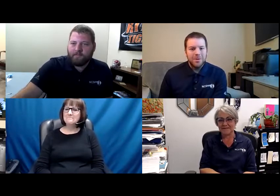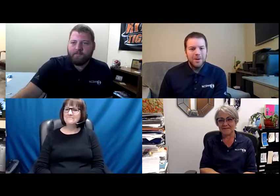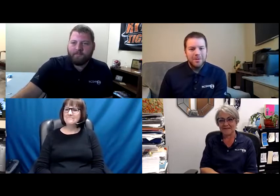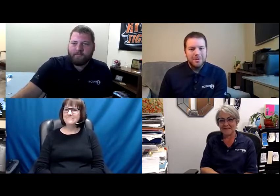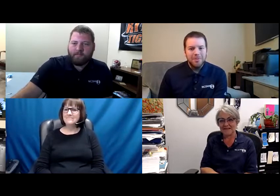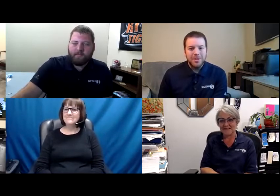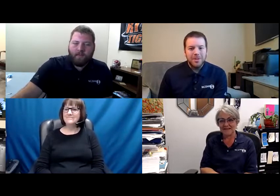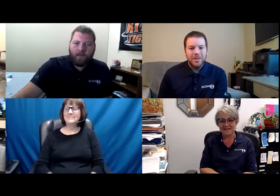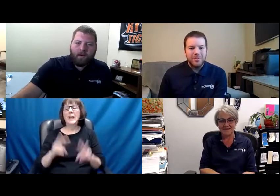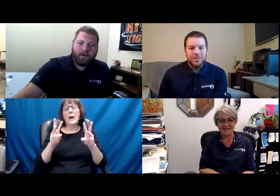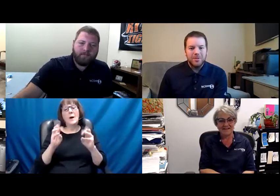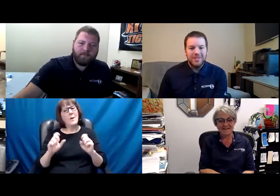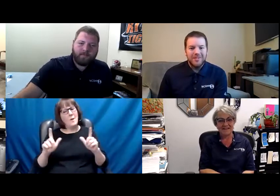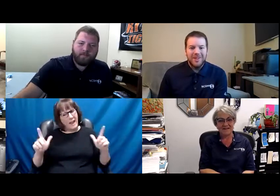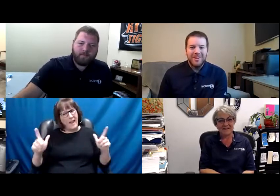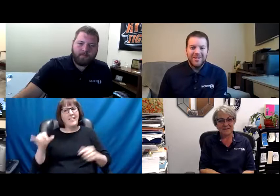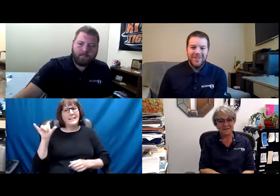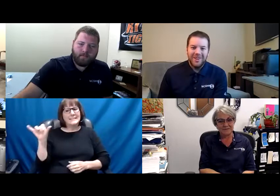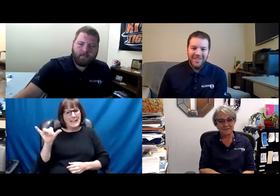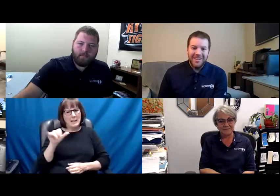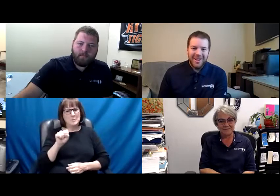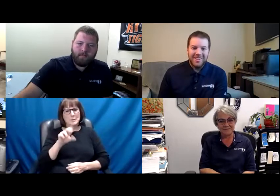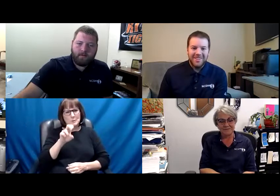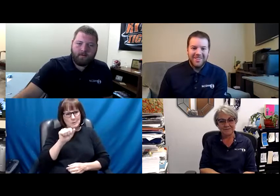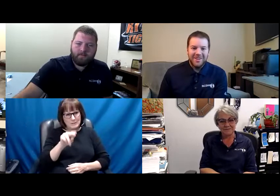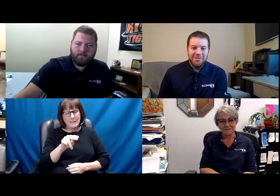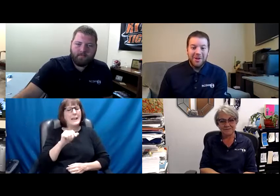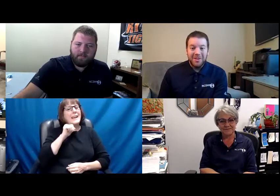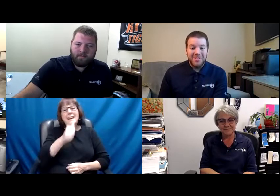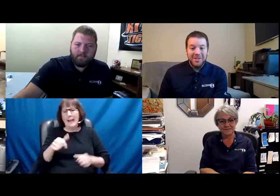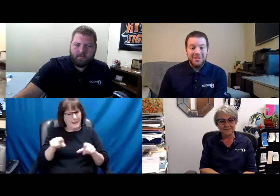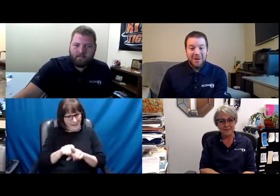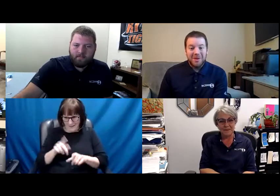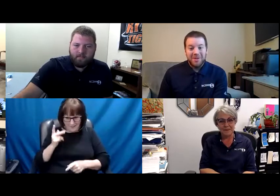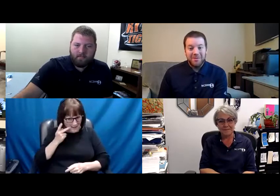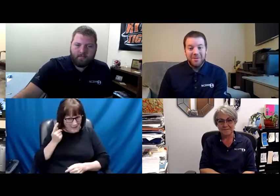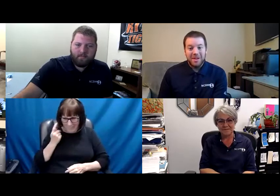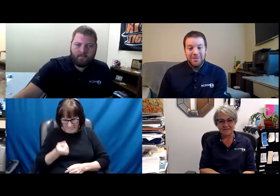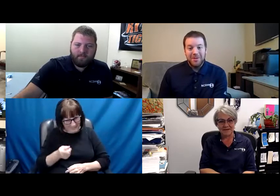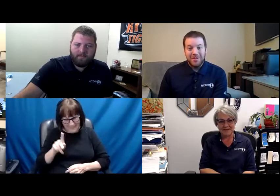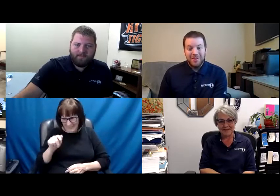Well much like Susan and unlike Kathy fall is also my favorite time of the year.